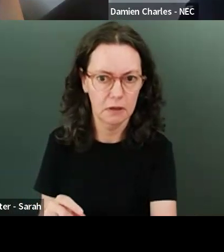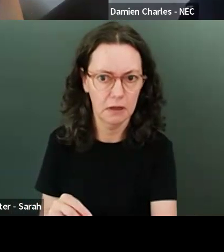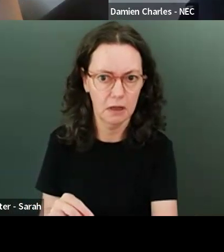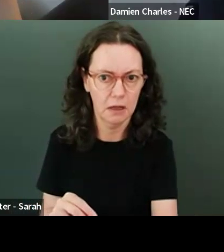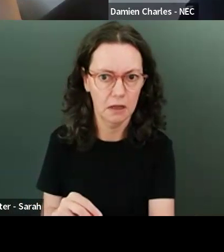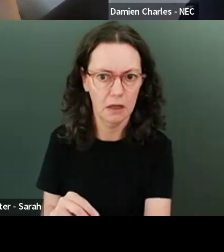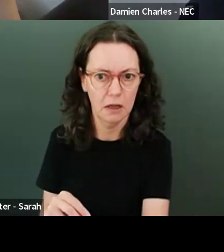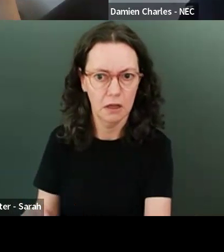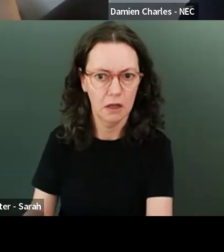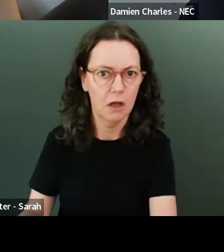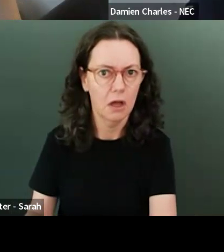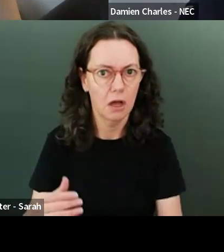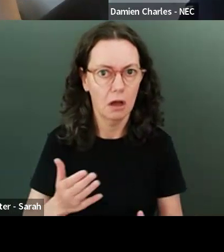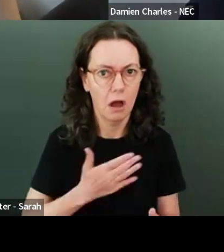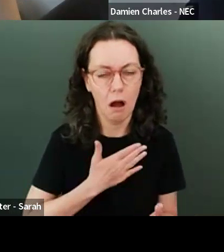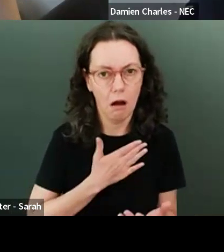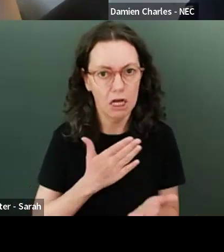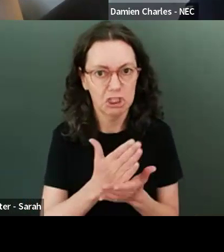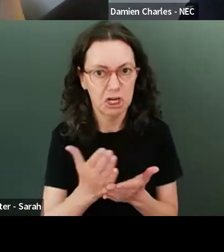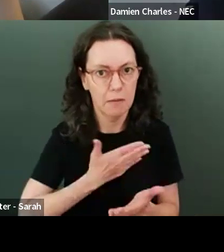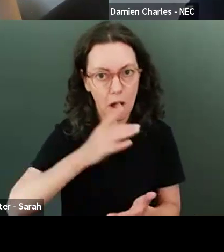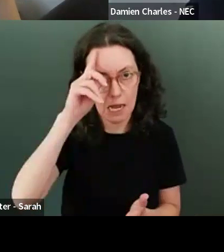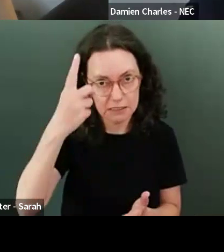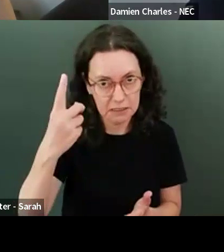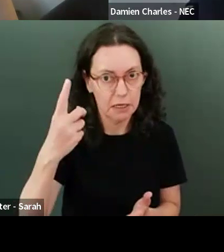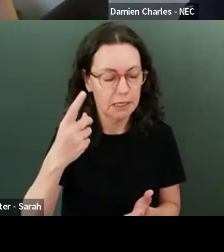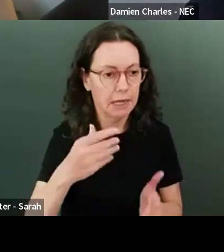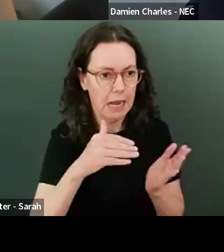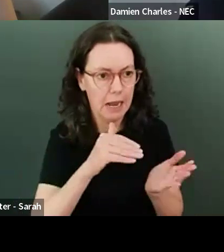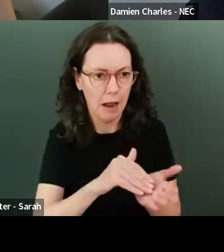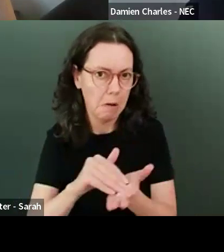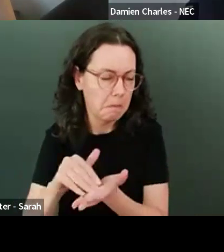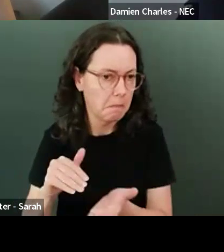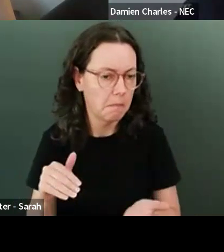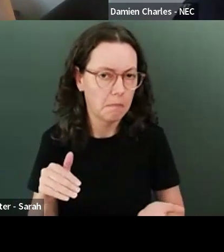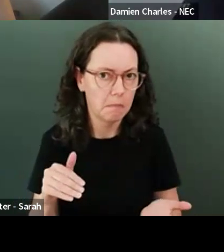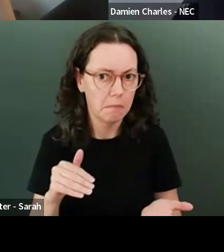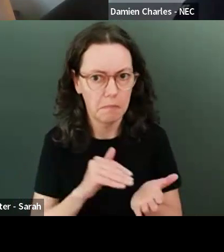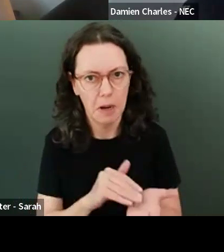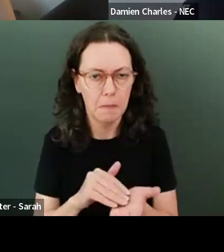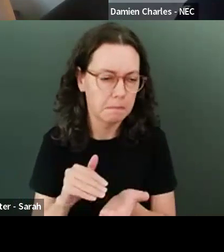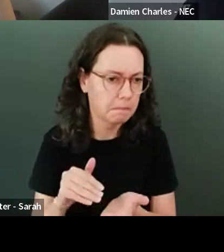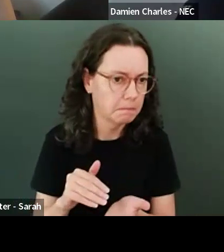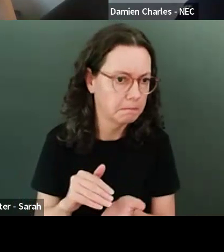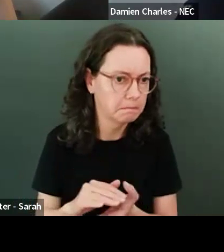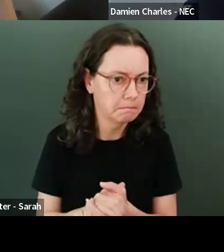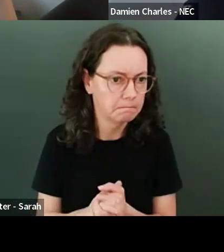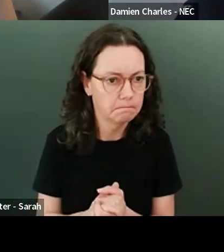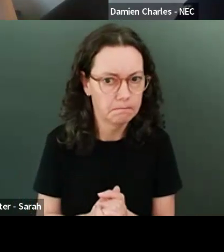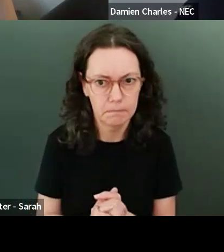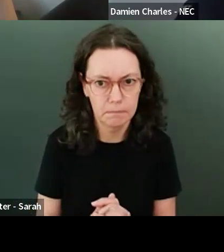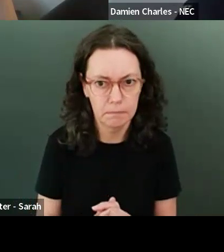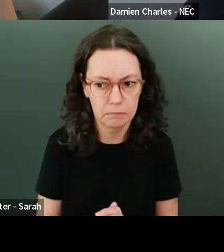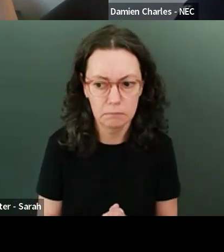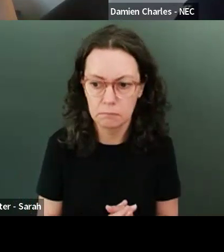giving my insight and helping